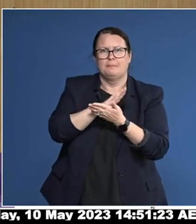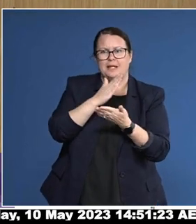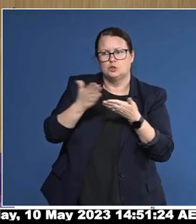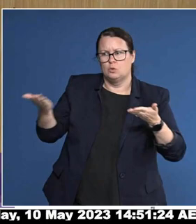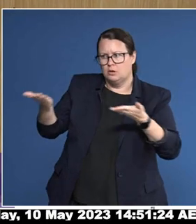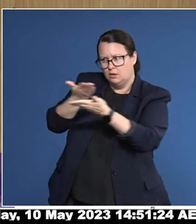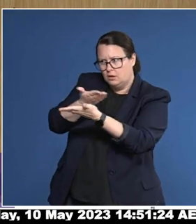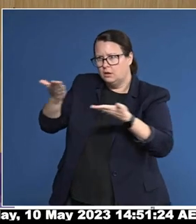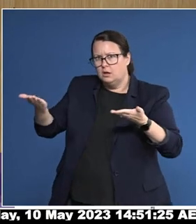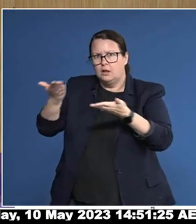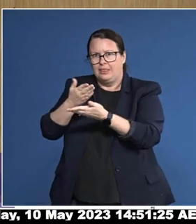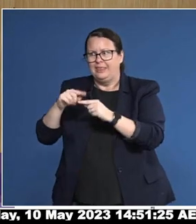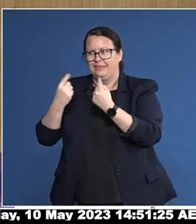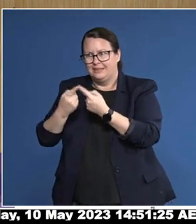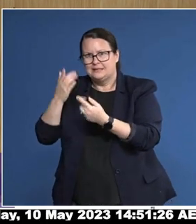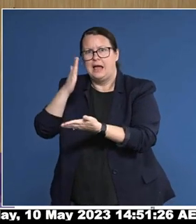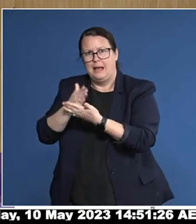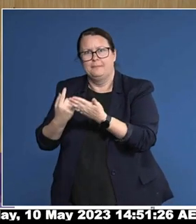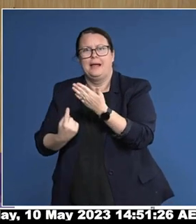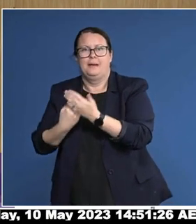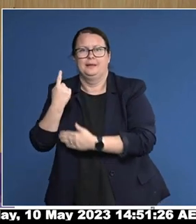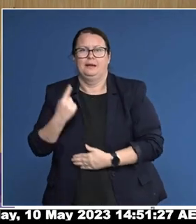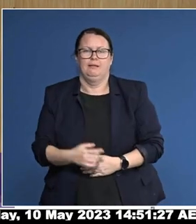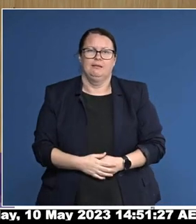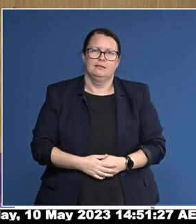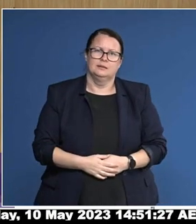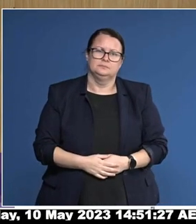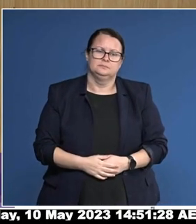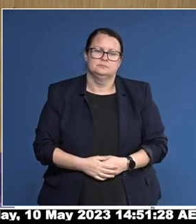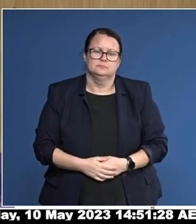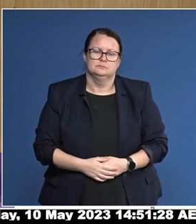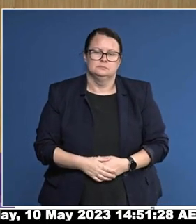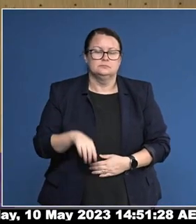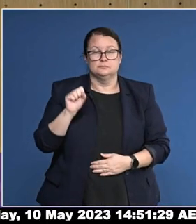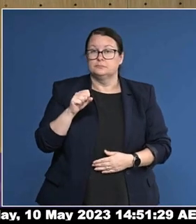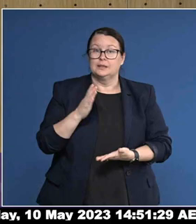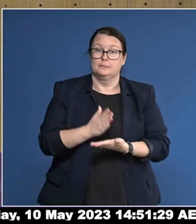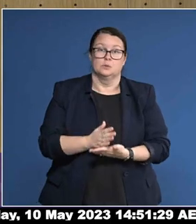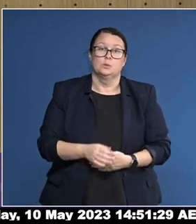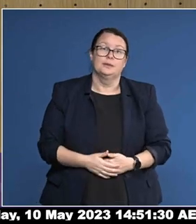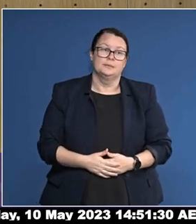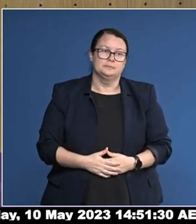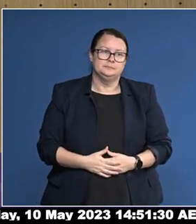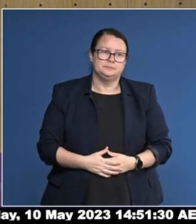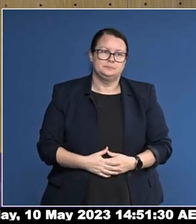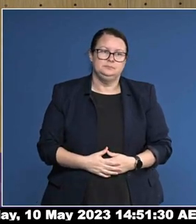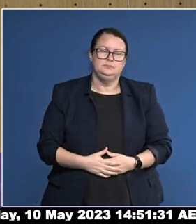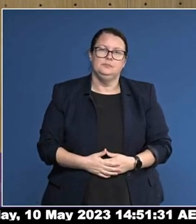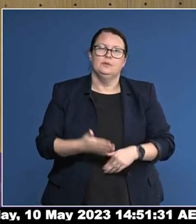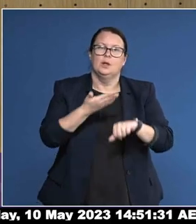practice actually has been acculturated in these agencies. Absolutely. And the disability - the new State Disability Plan, which I do